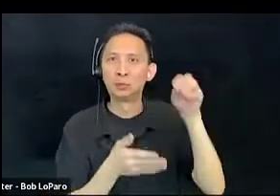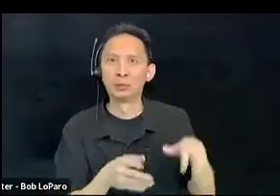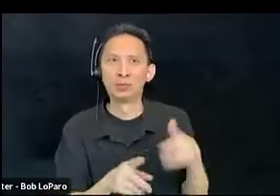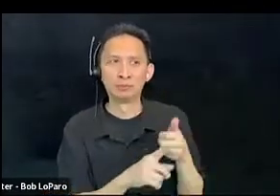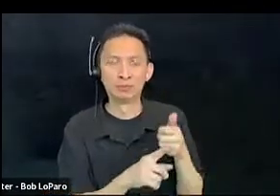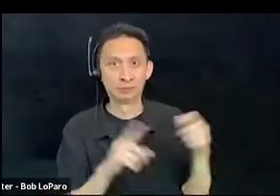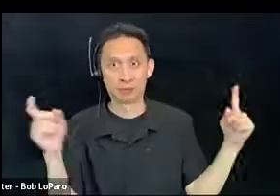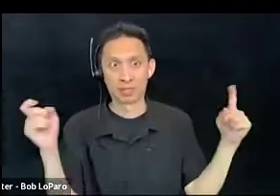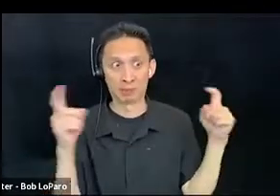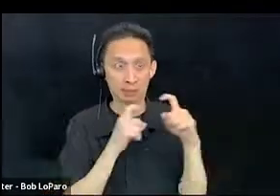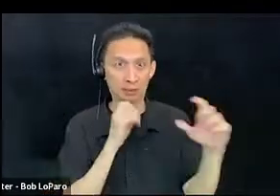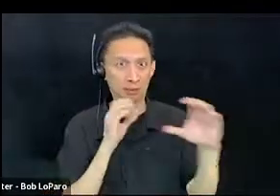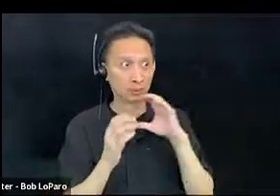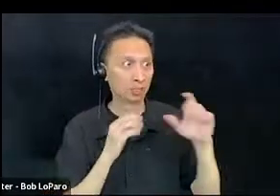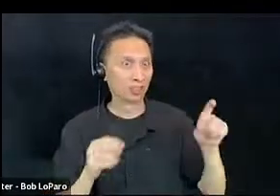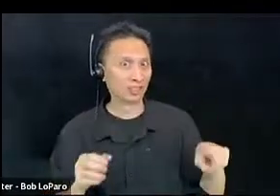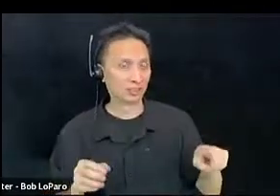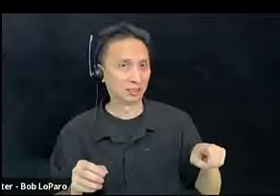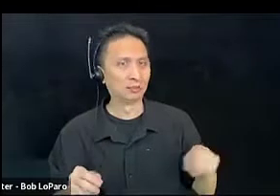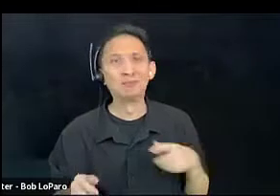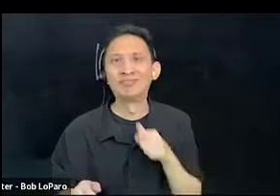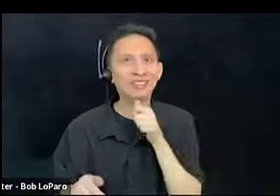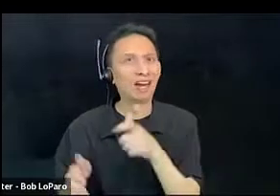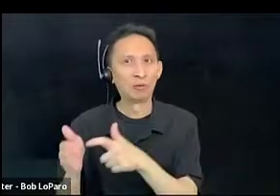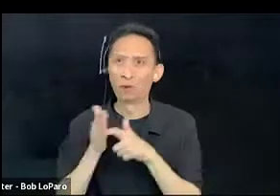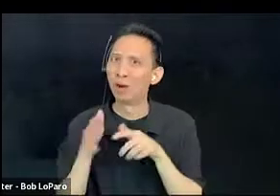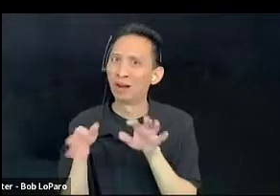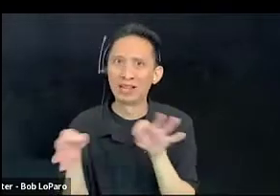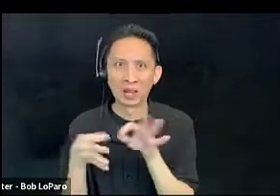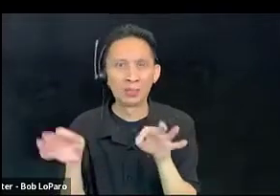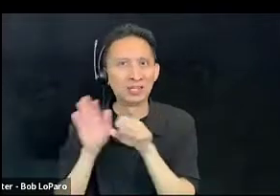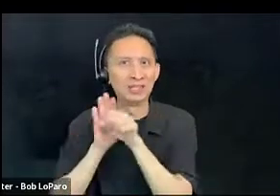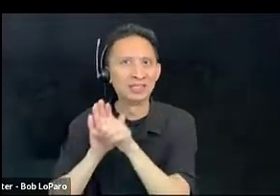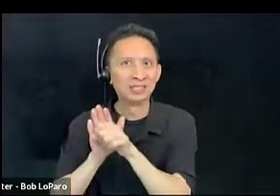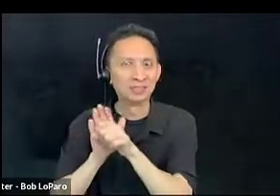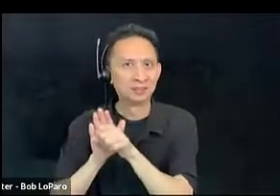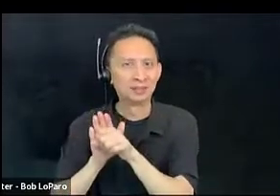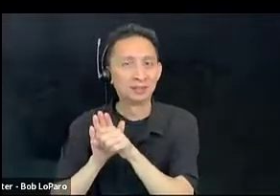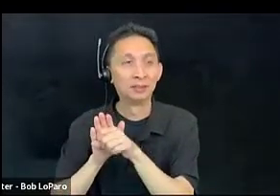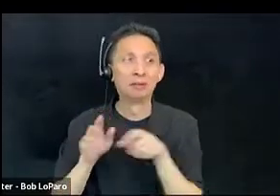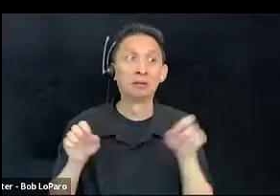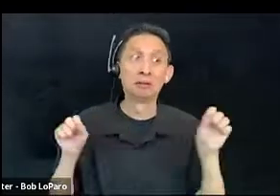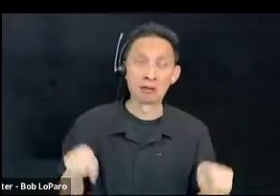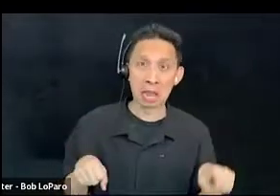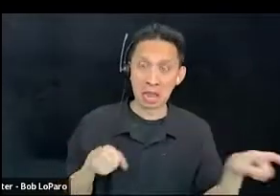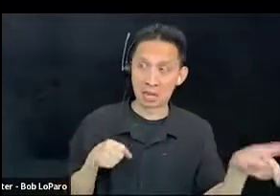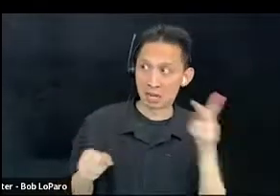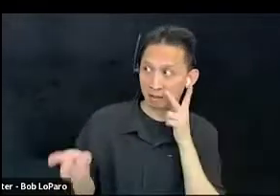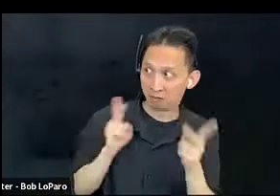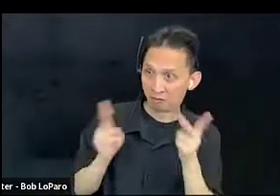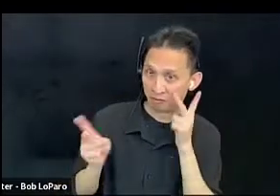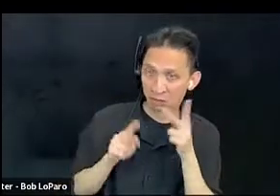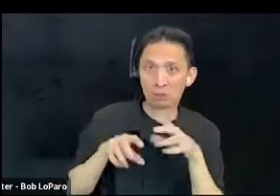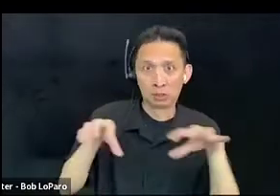and they can't yet do these things, but can they do them from a visual perspective, not from a conceptual perspective.